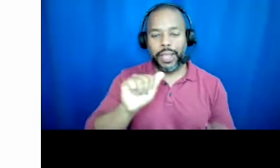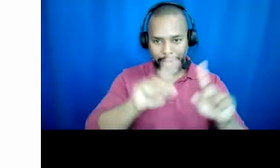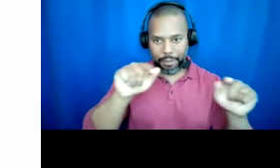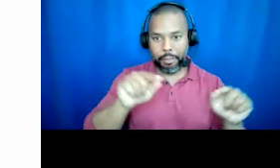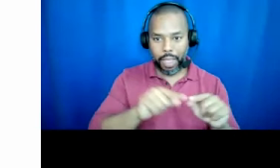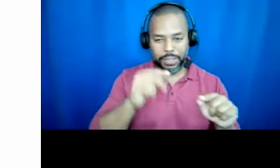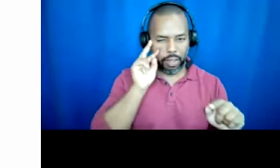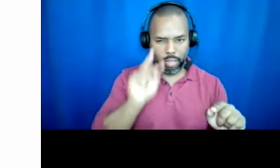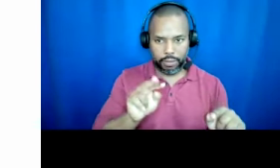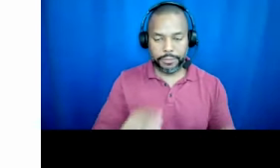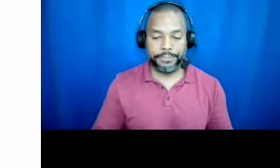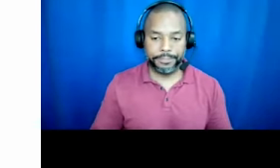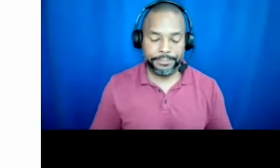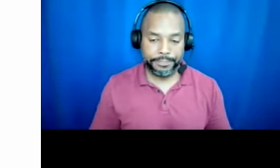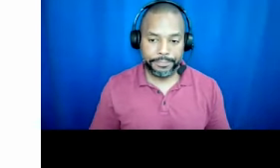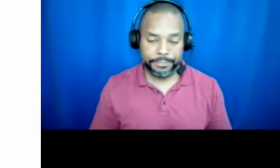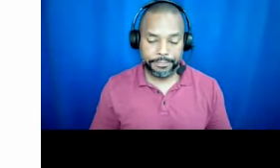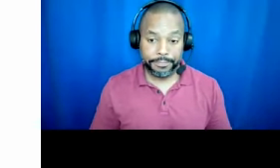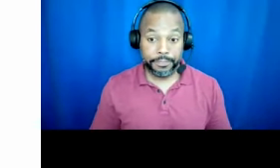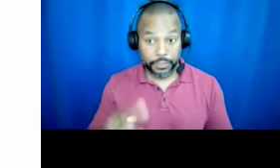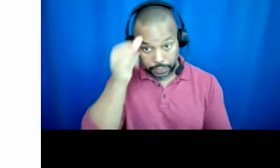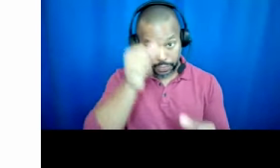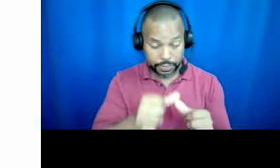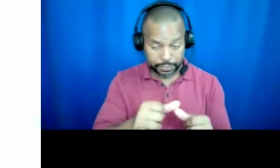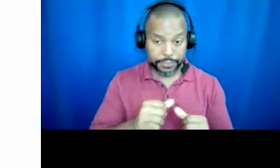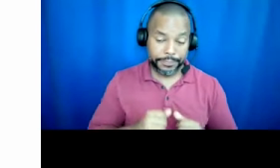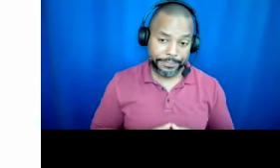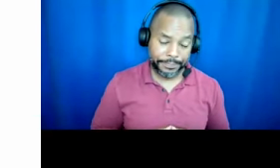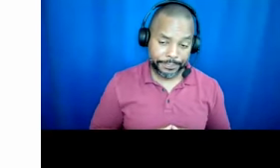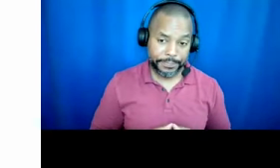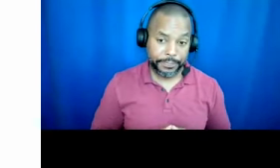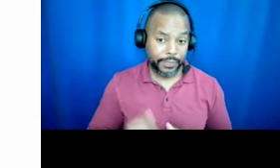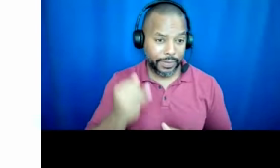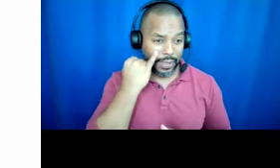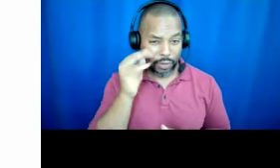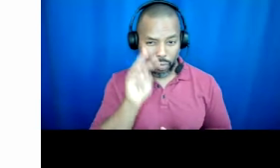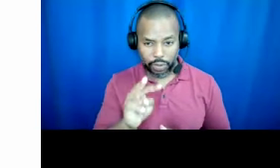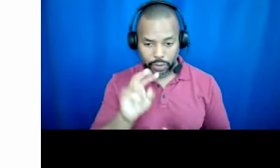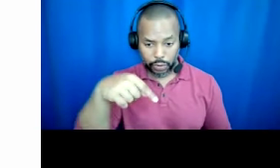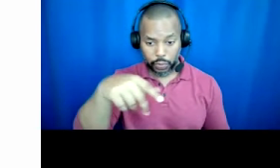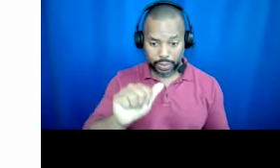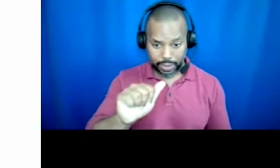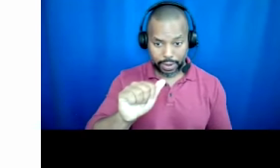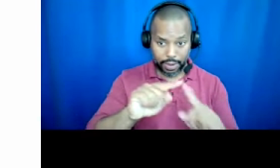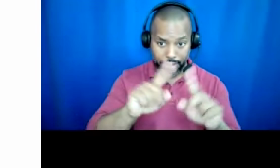So, keep in mind also that if you look at that Q&A box, there is an answered tab.